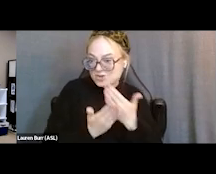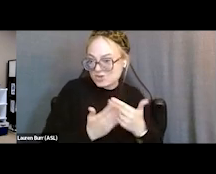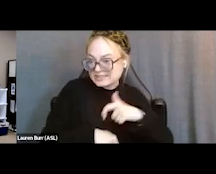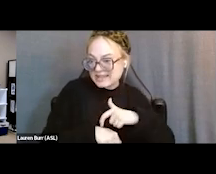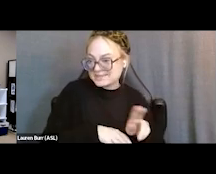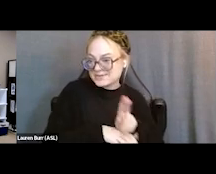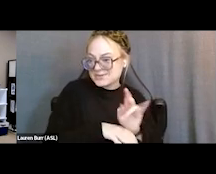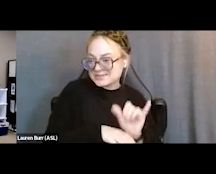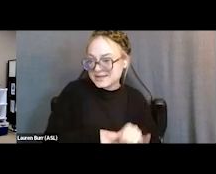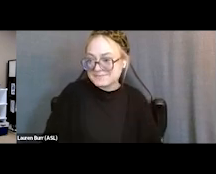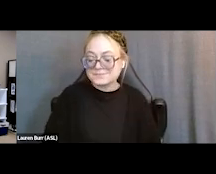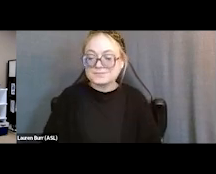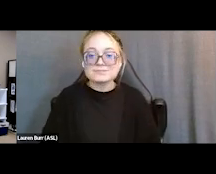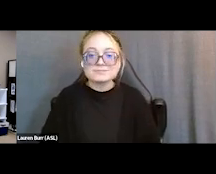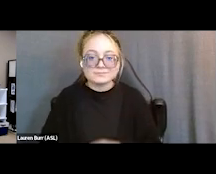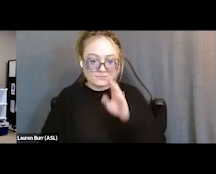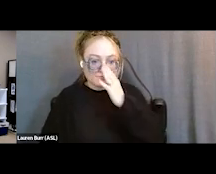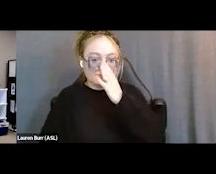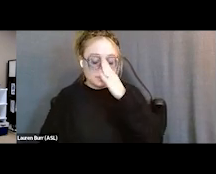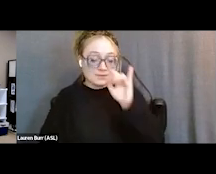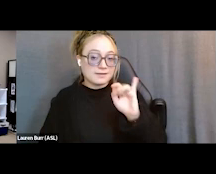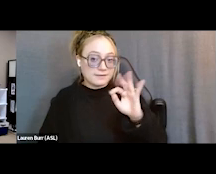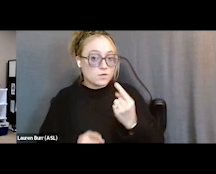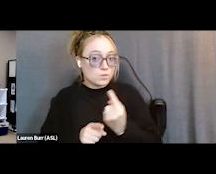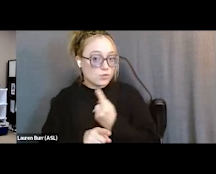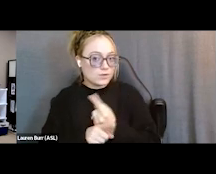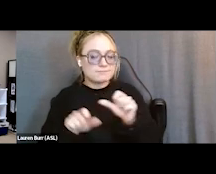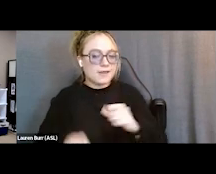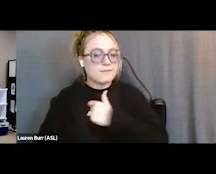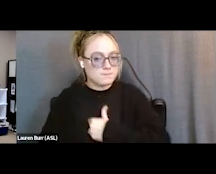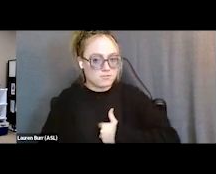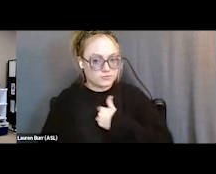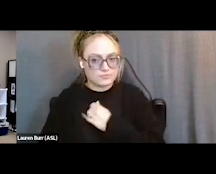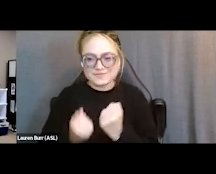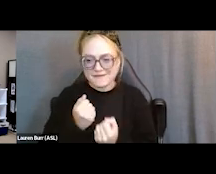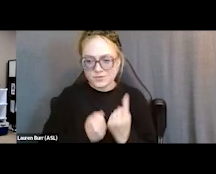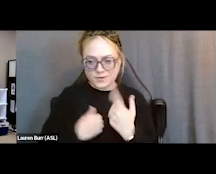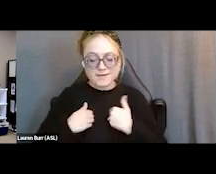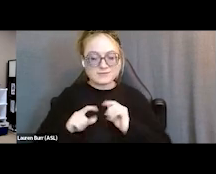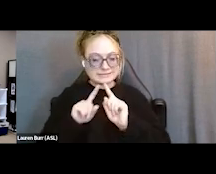We can also apologize if it seems appropriate. Everybody has a different comfort level with apologizing,